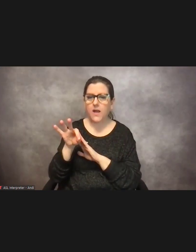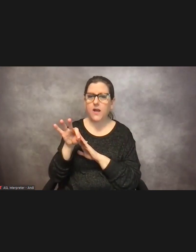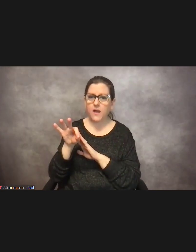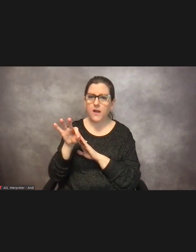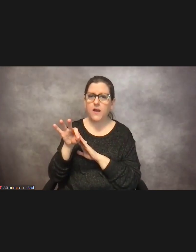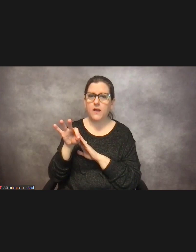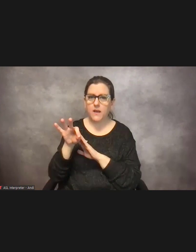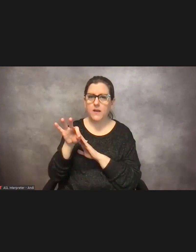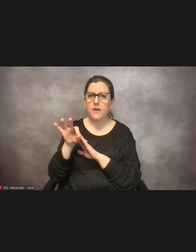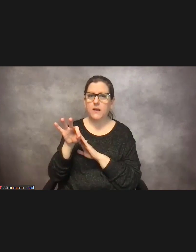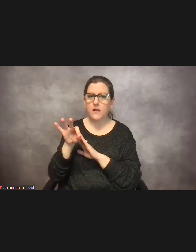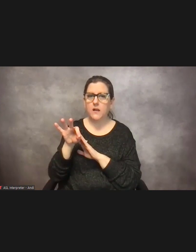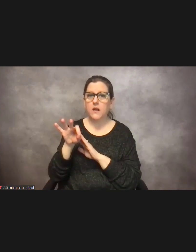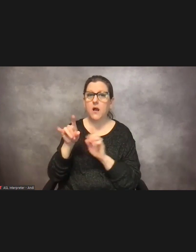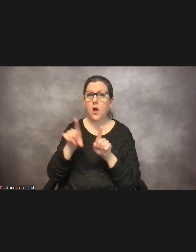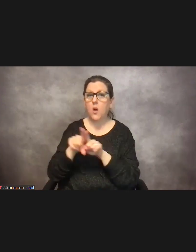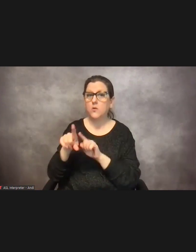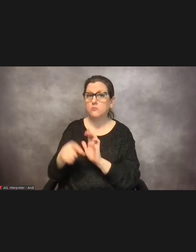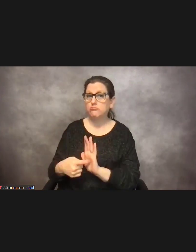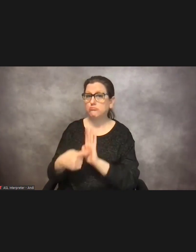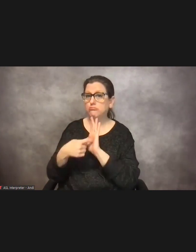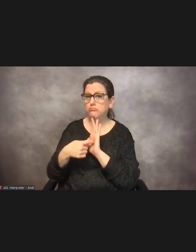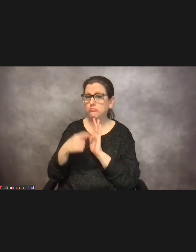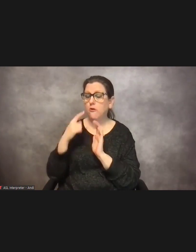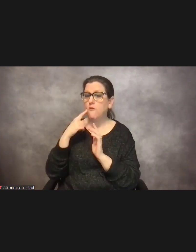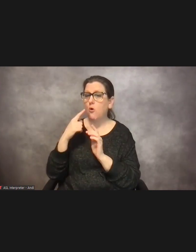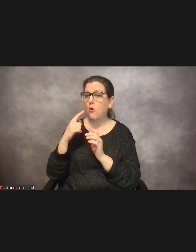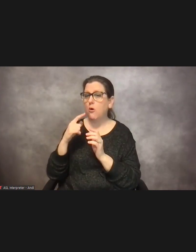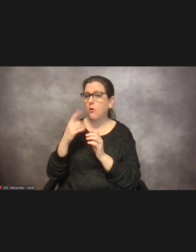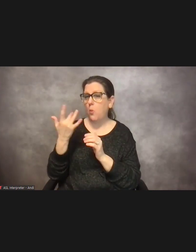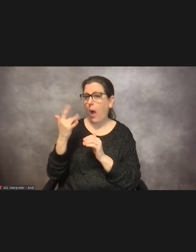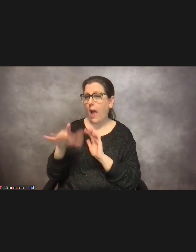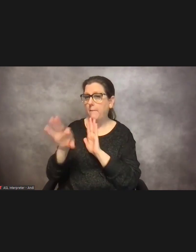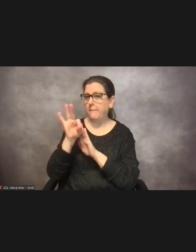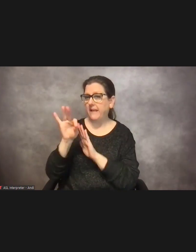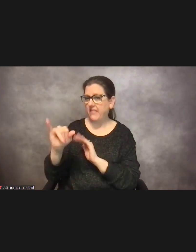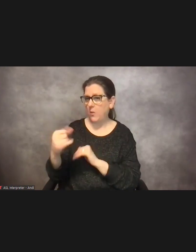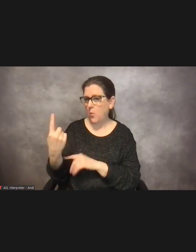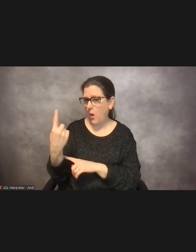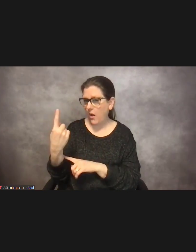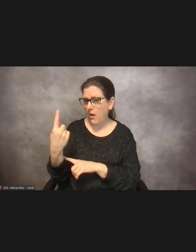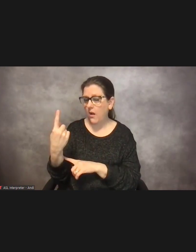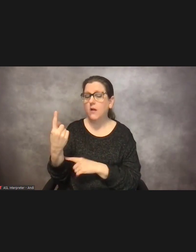Um, so, and there's also a criteria for selecting equipment.